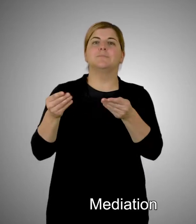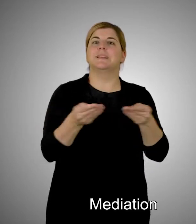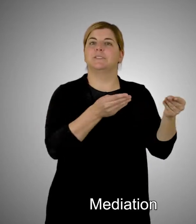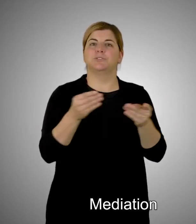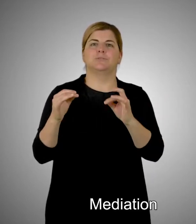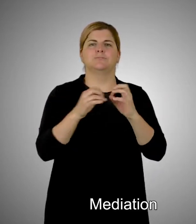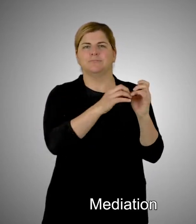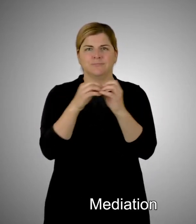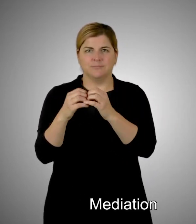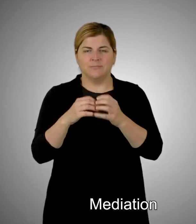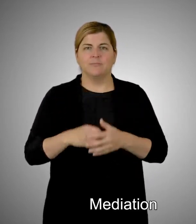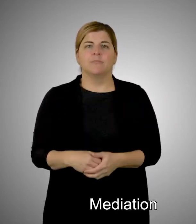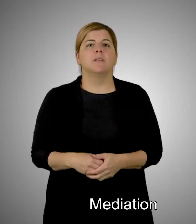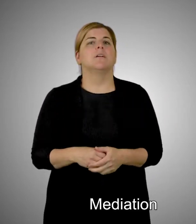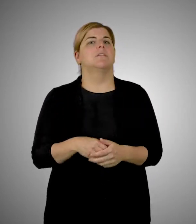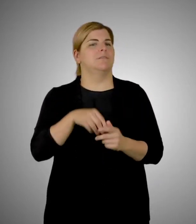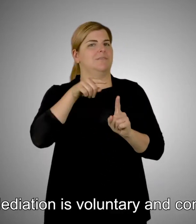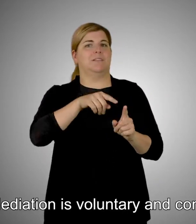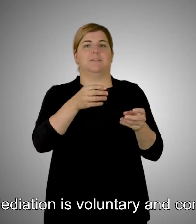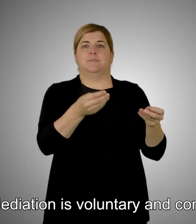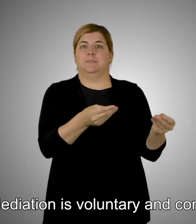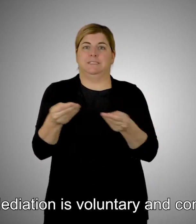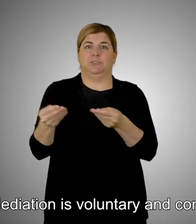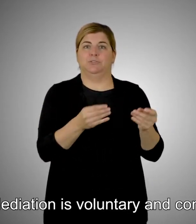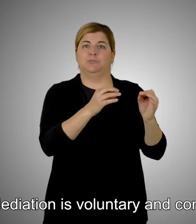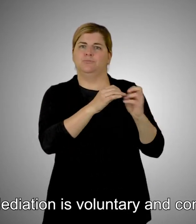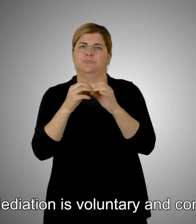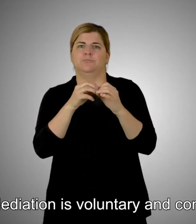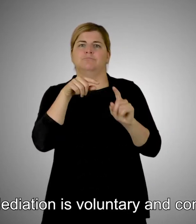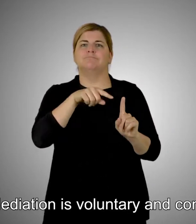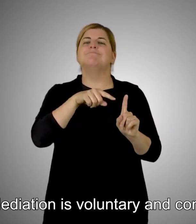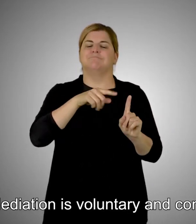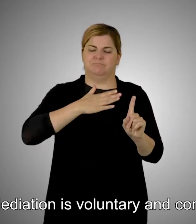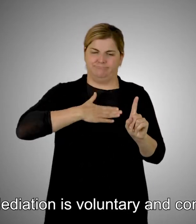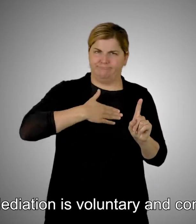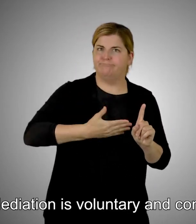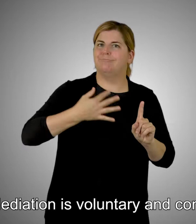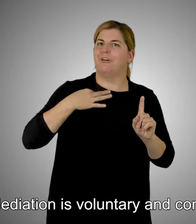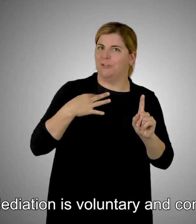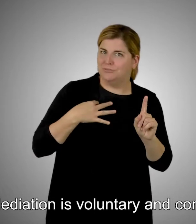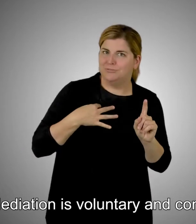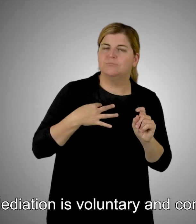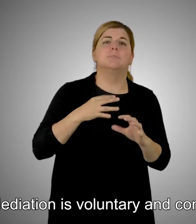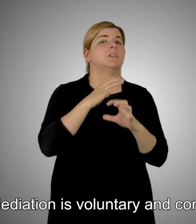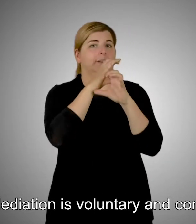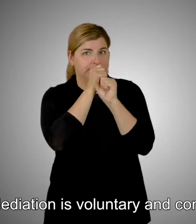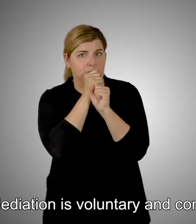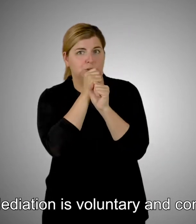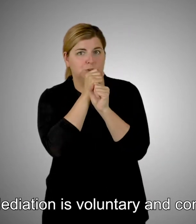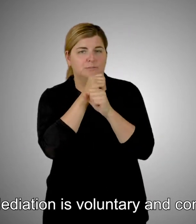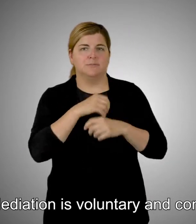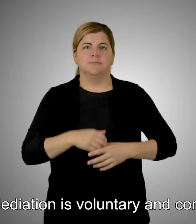Mediation Mediation is voluntary and confidential.